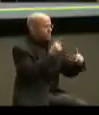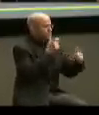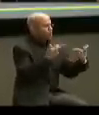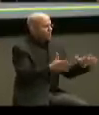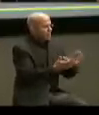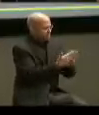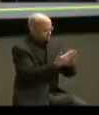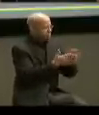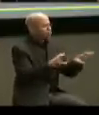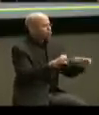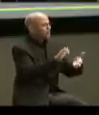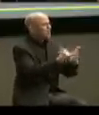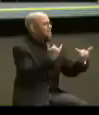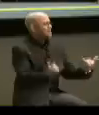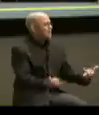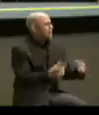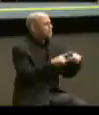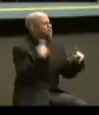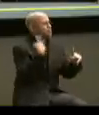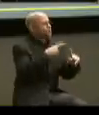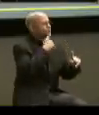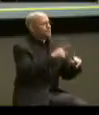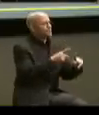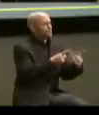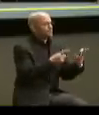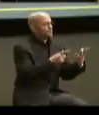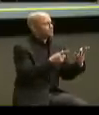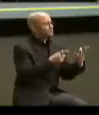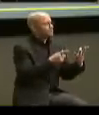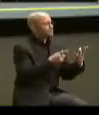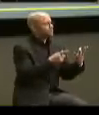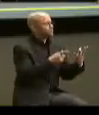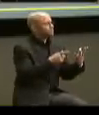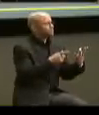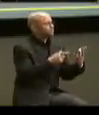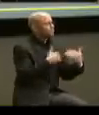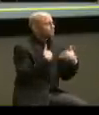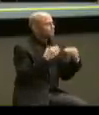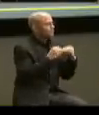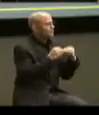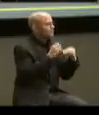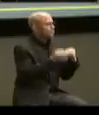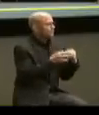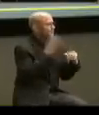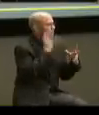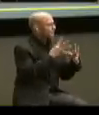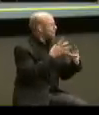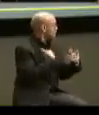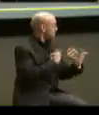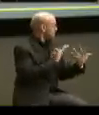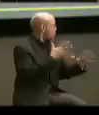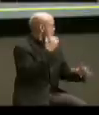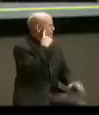DOING IT NOW, BUT THE POINT OF ALL THIS IS TO GET MORE MOVEMENT AND INNOVATION. JUST A THOUGHT.